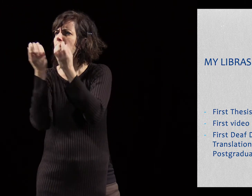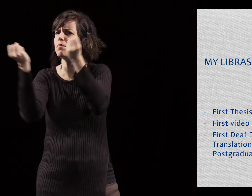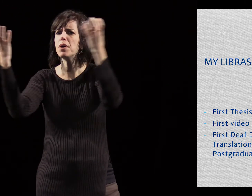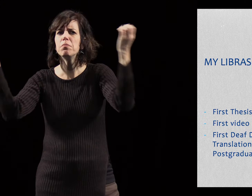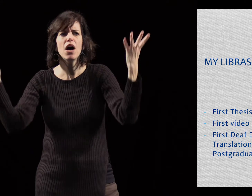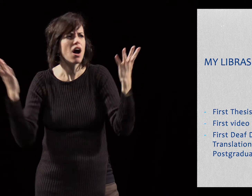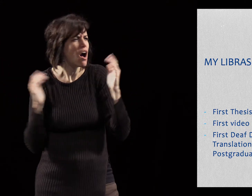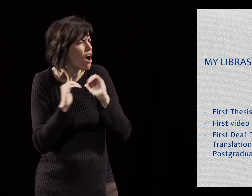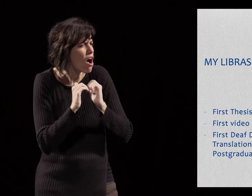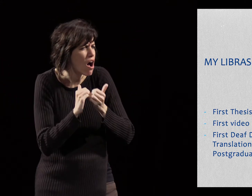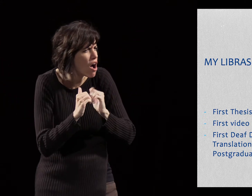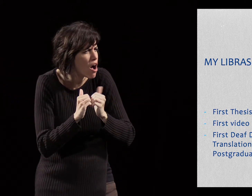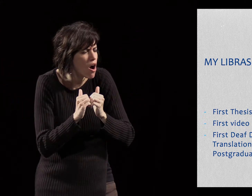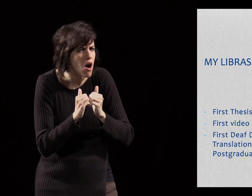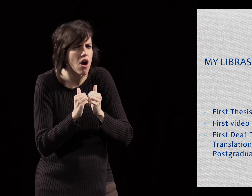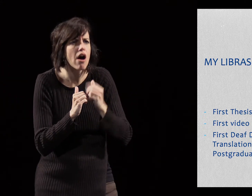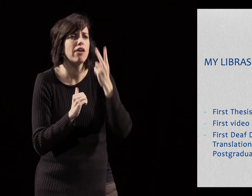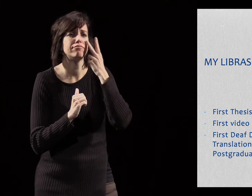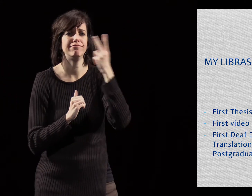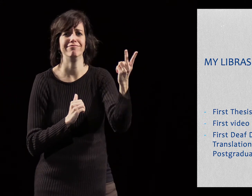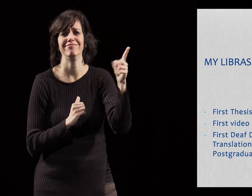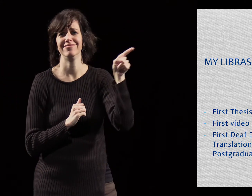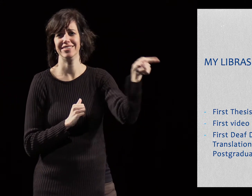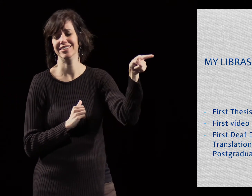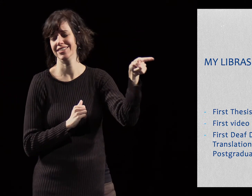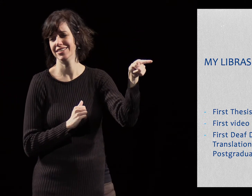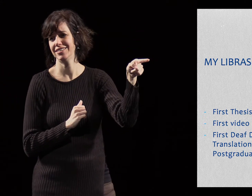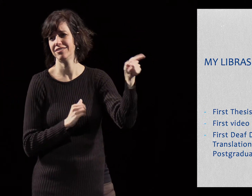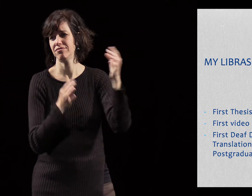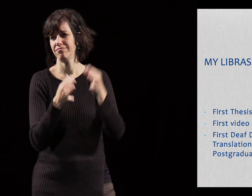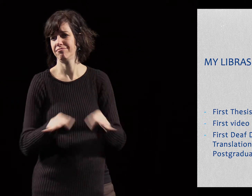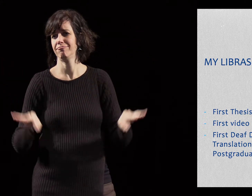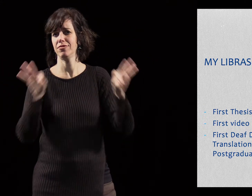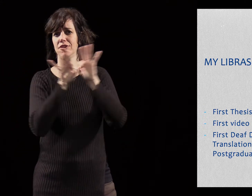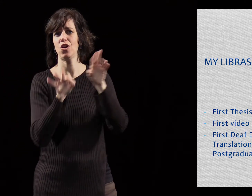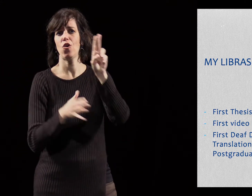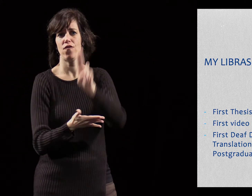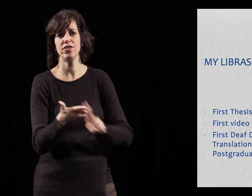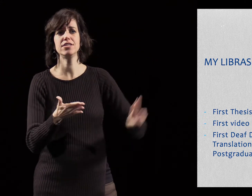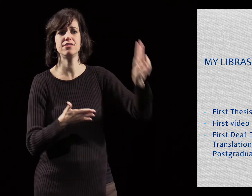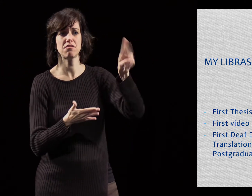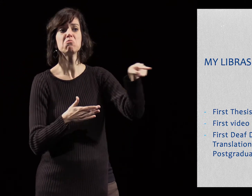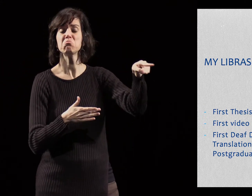And that's a huge success for people all over the world because prior to my experience,